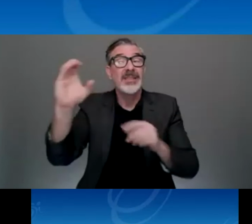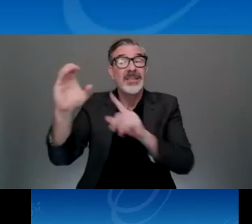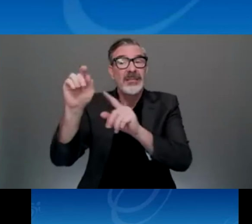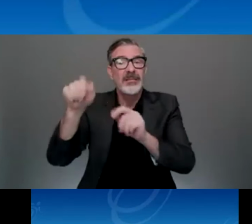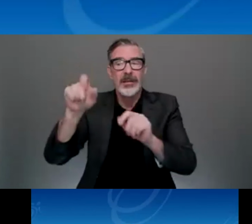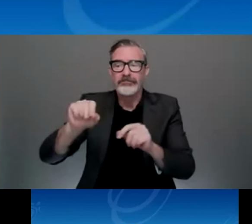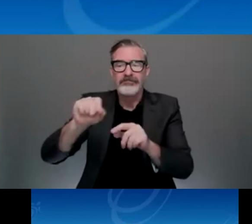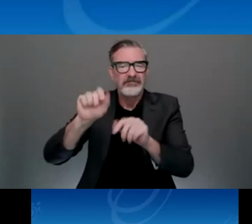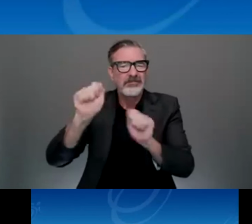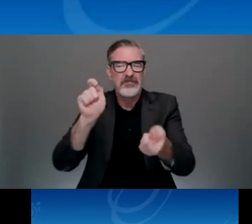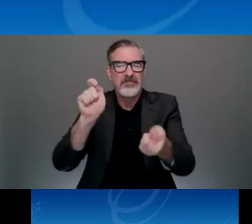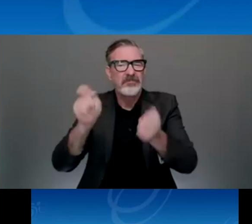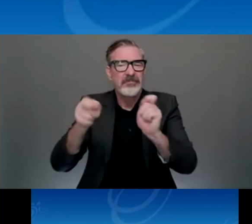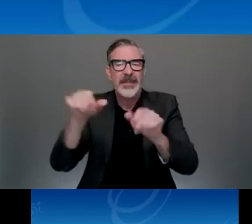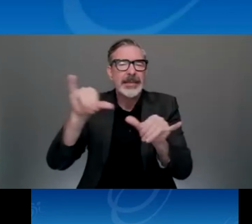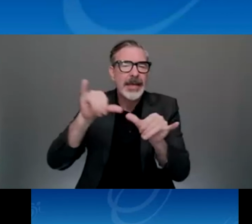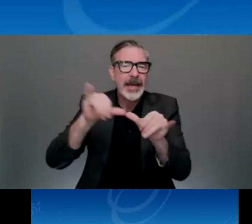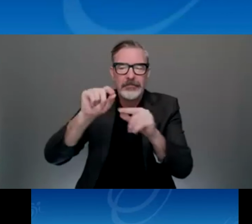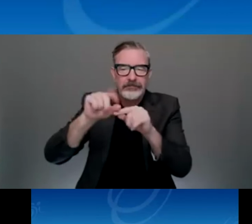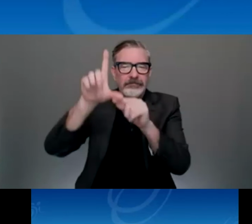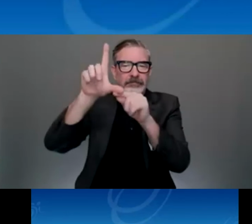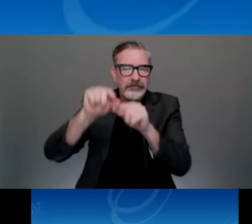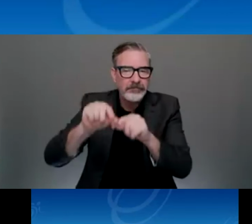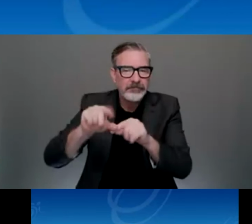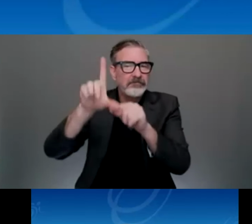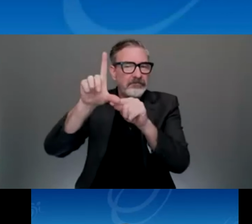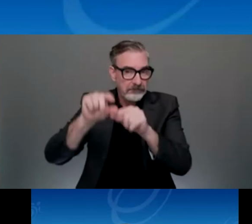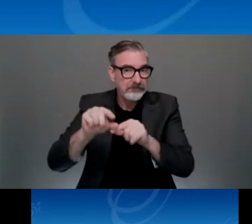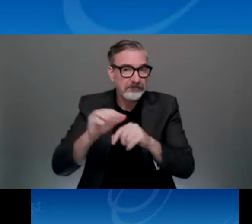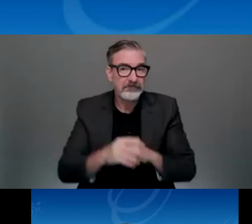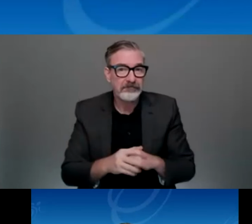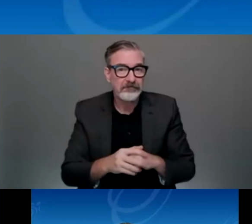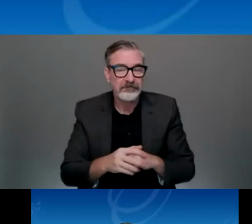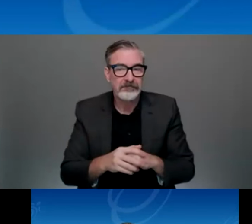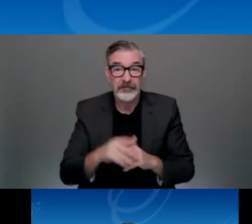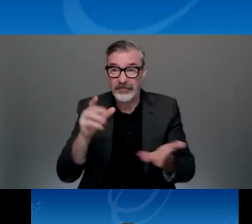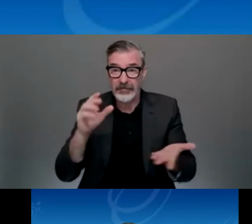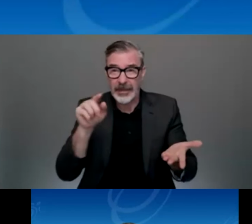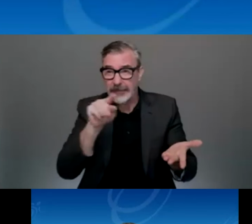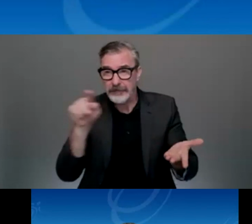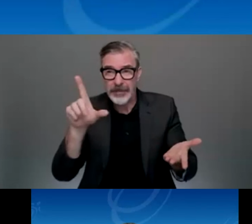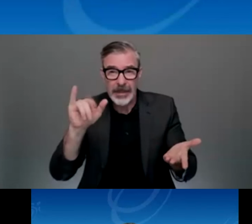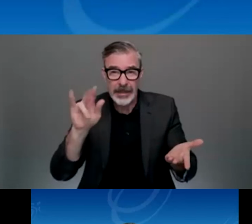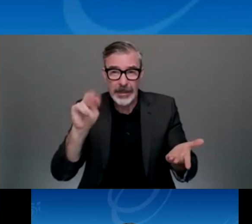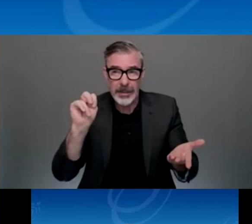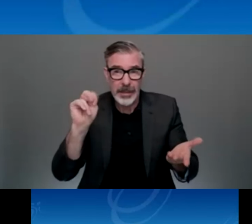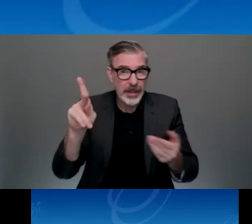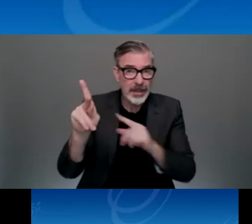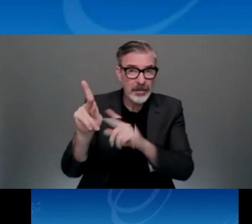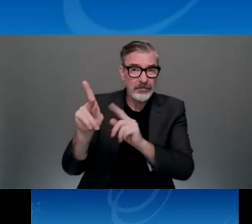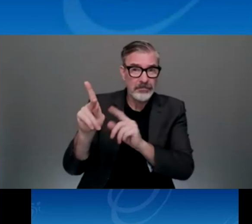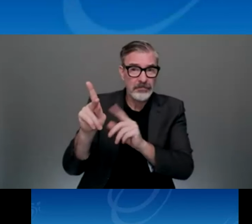if needed. You, If you can't locate the link and prefer to view the captions in a separate window,